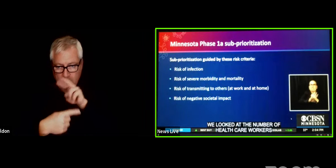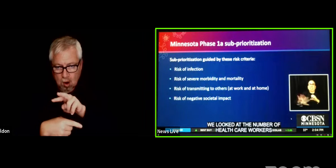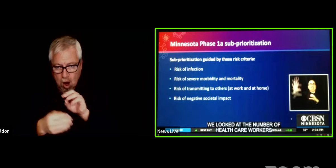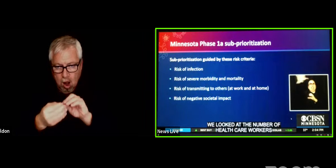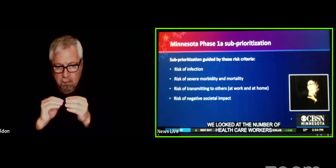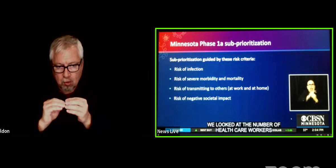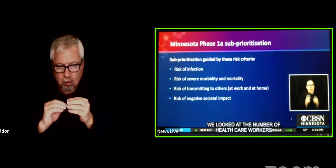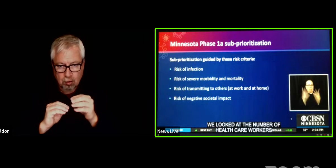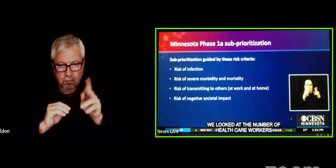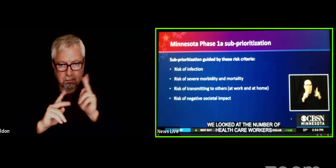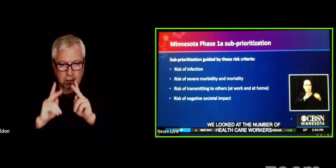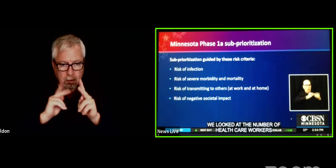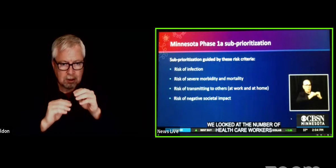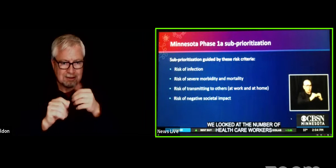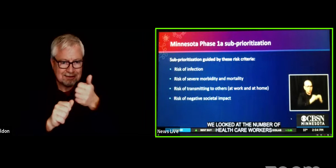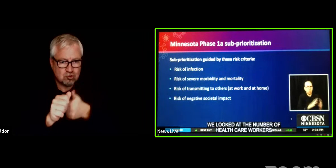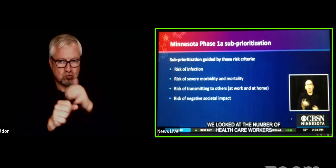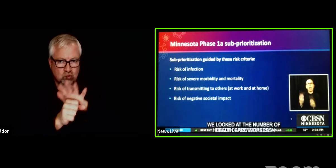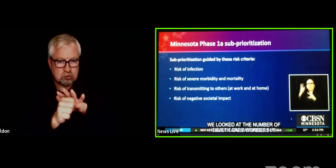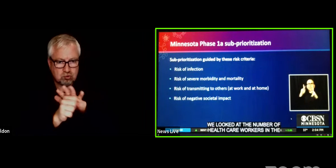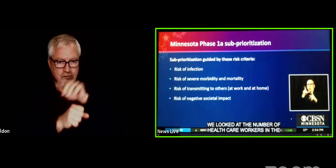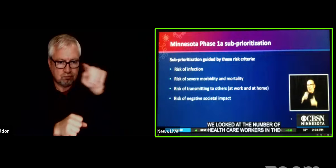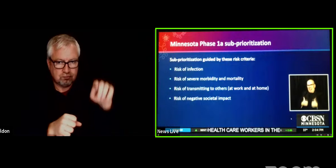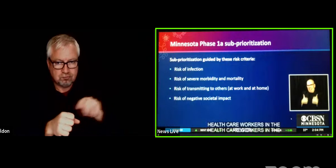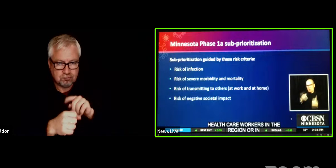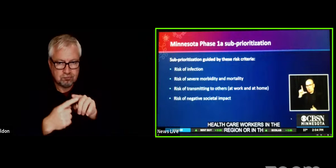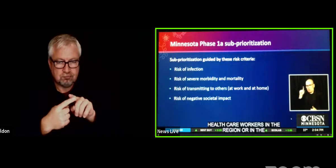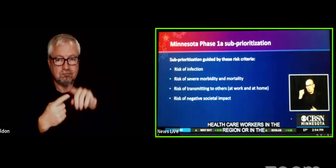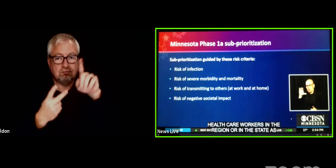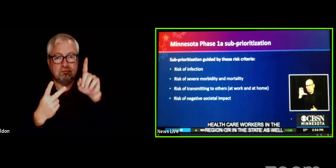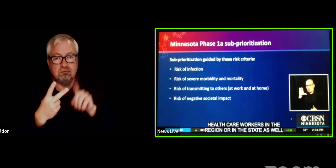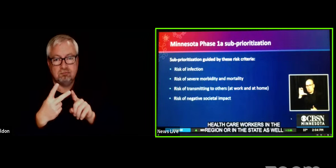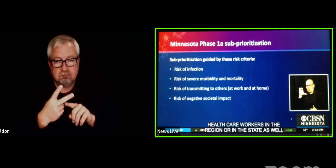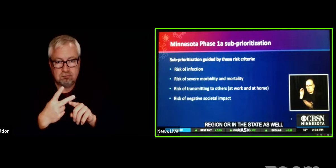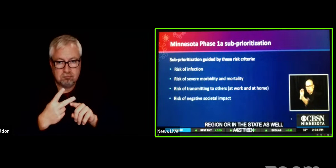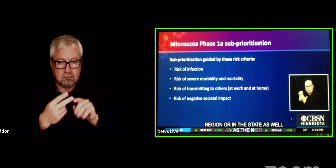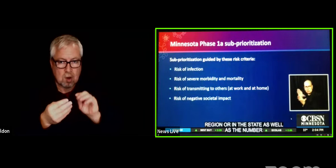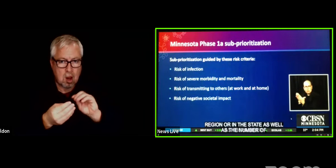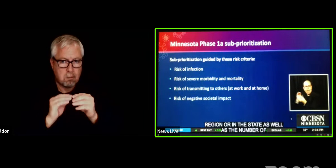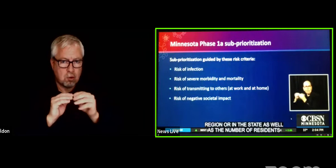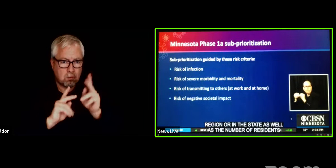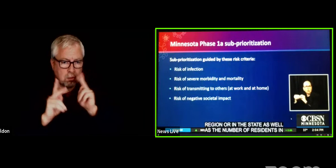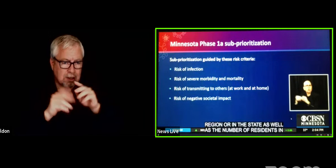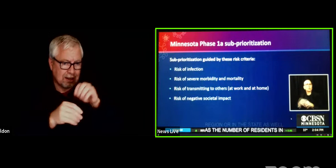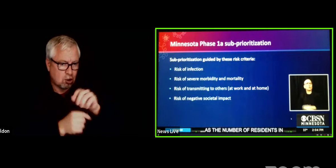IN LONG-TERM CARE FACILITIES. BUT THEN ANOTHER CONSIDERATION IN ADDITION TO JUST THE NUMBER